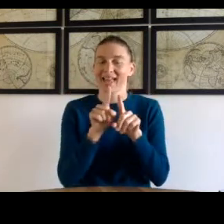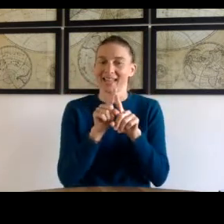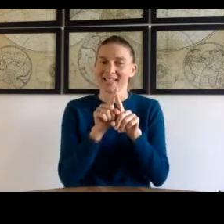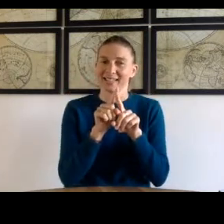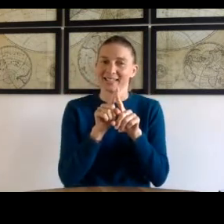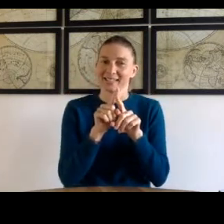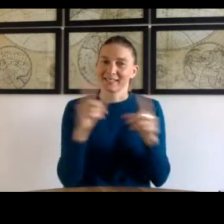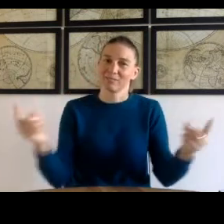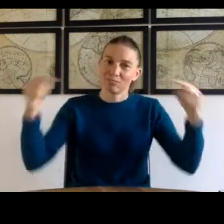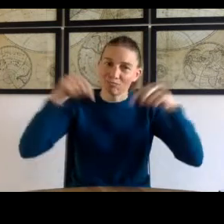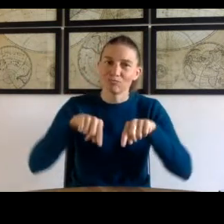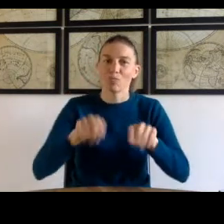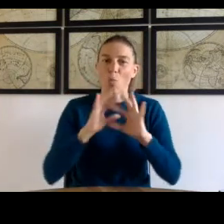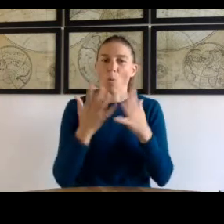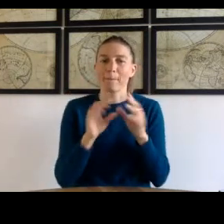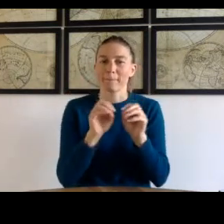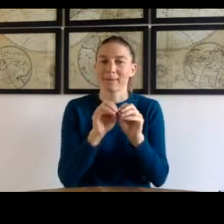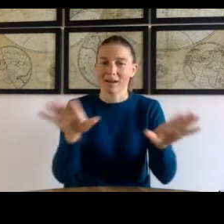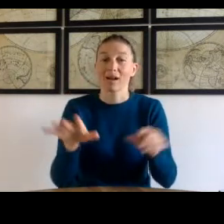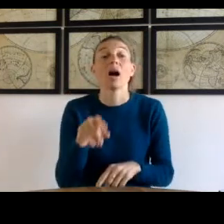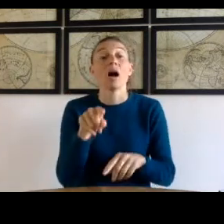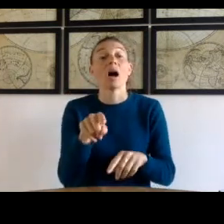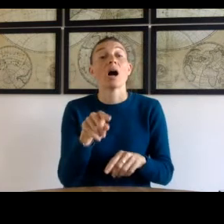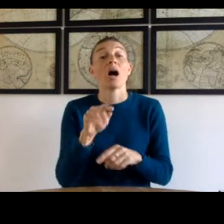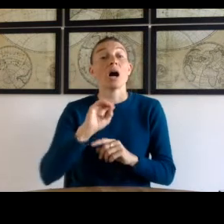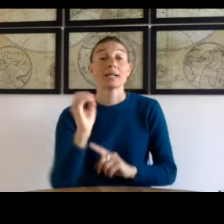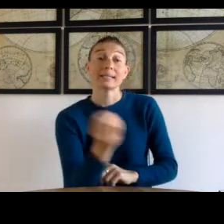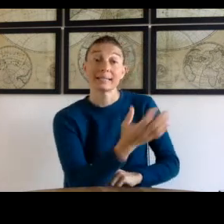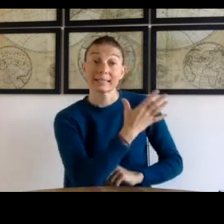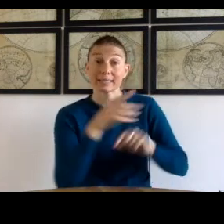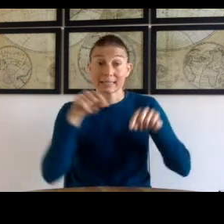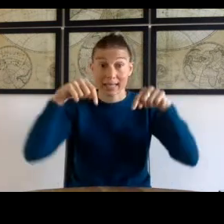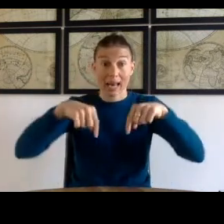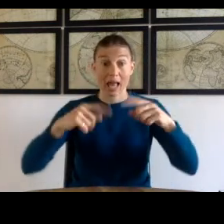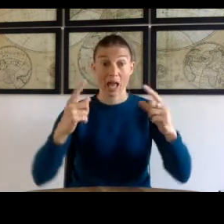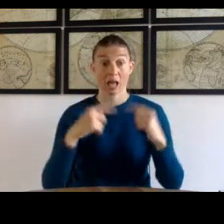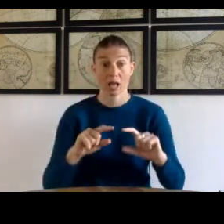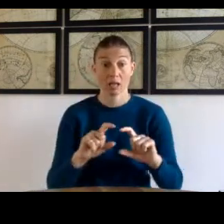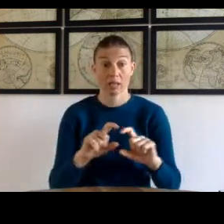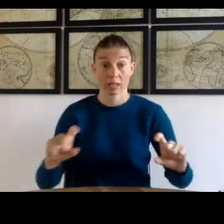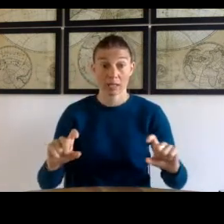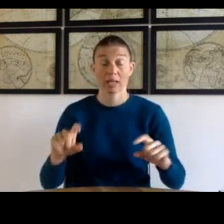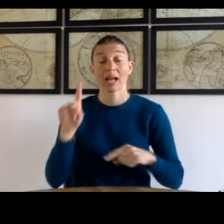Below is, in this slide there is our contact email,